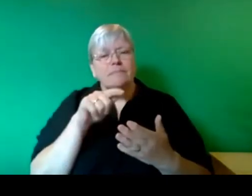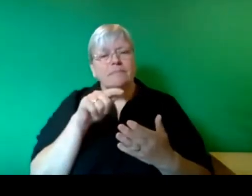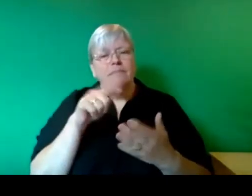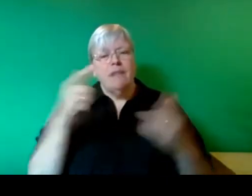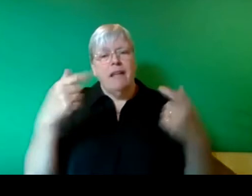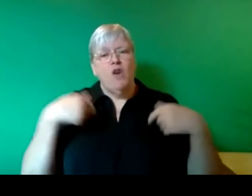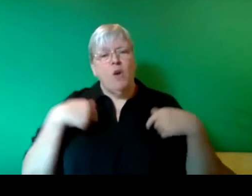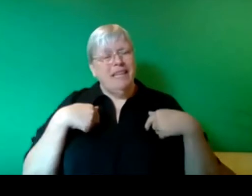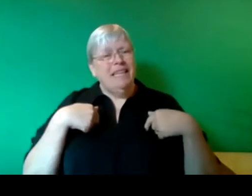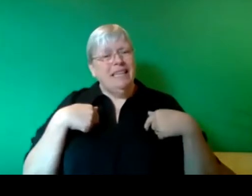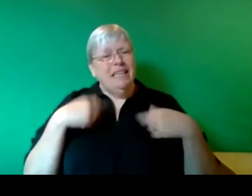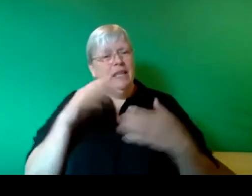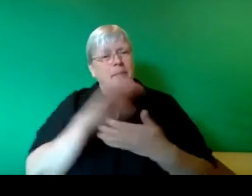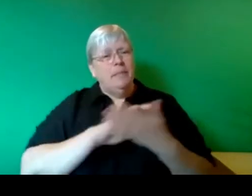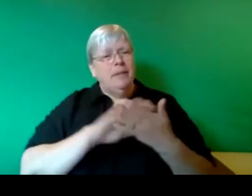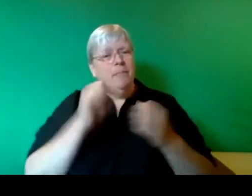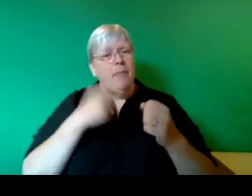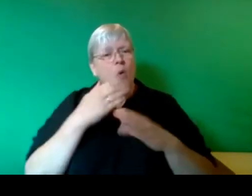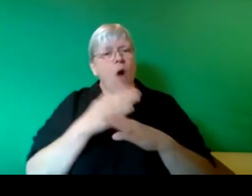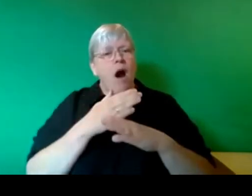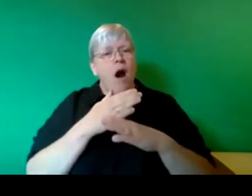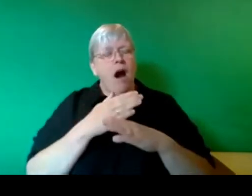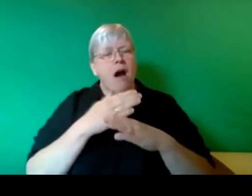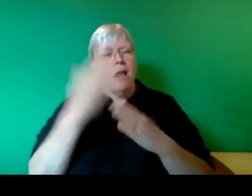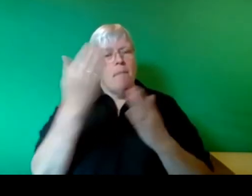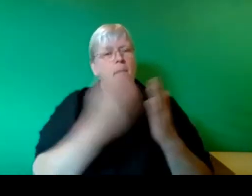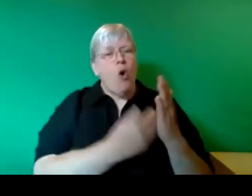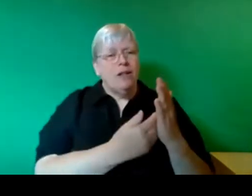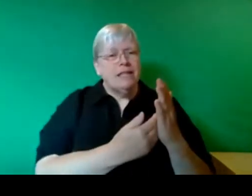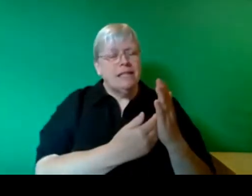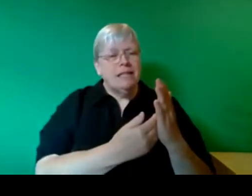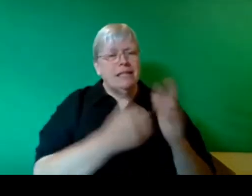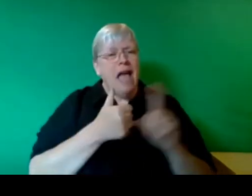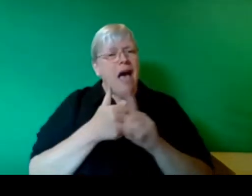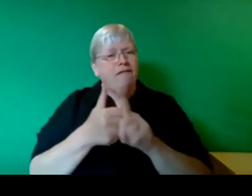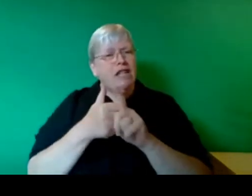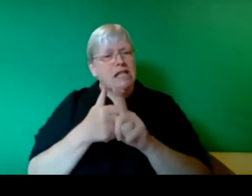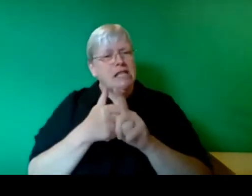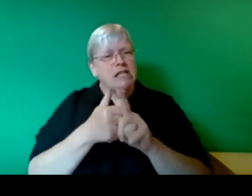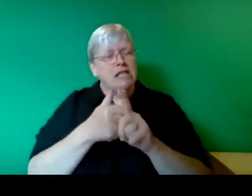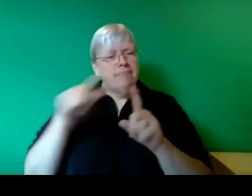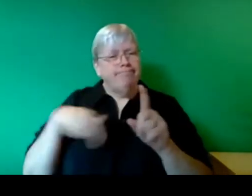the work that I do, the policies and advocacy that I do on the environment have always had and we're